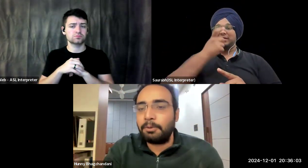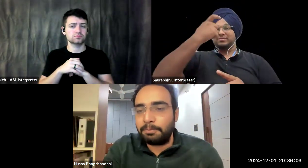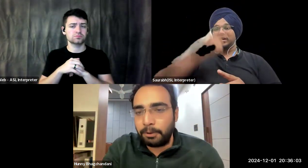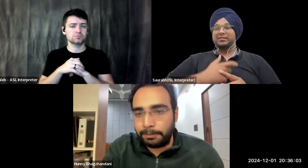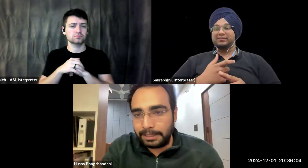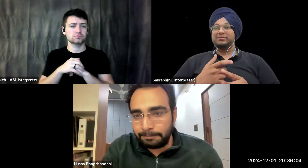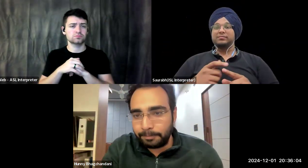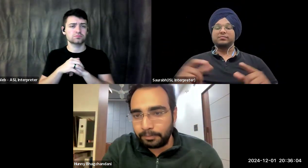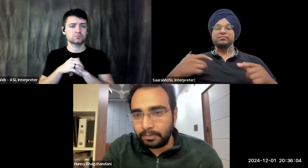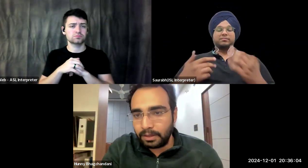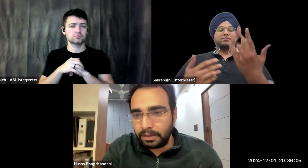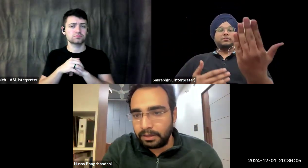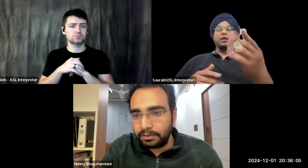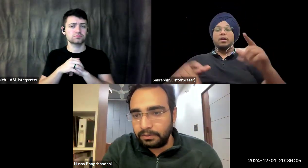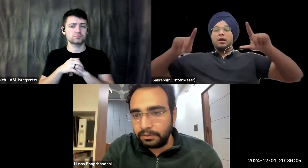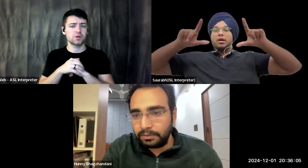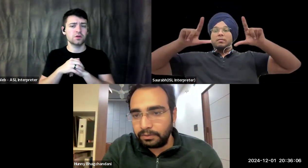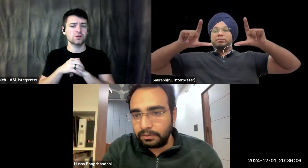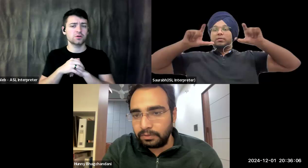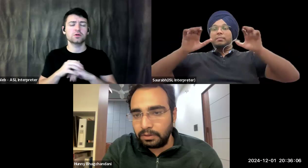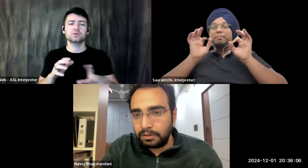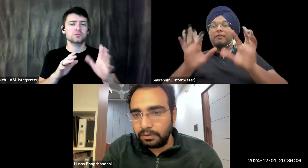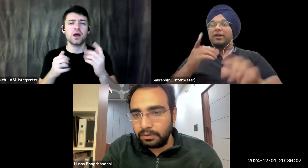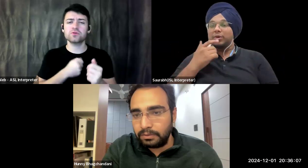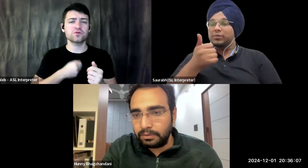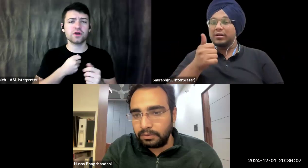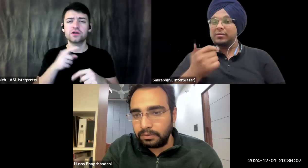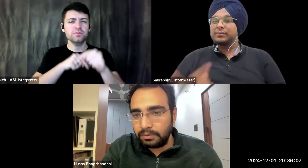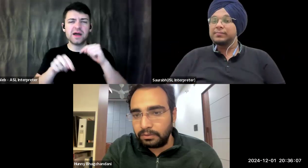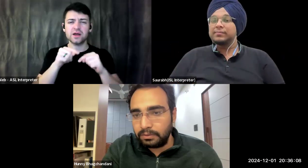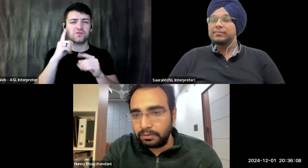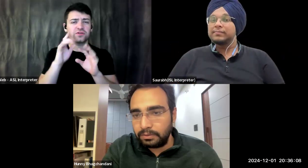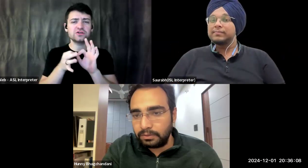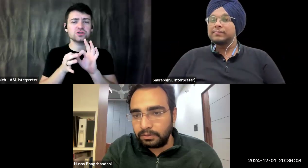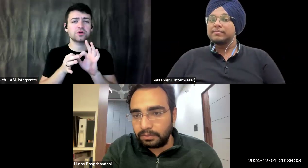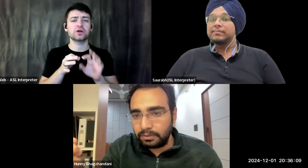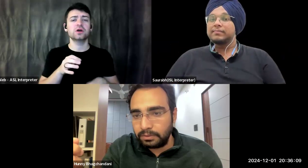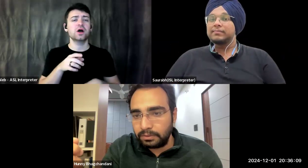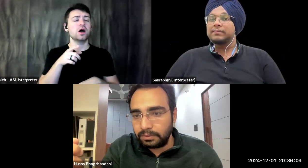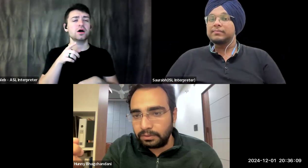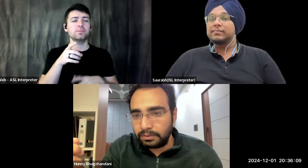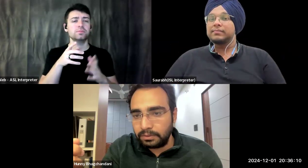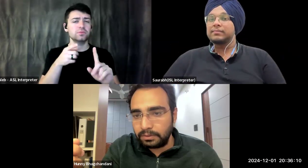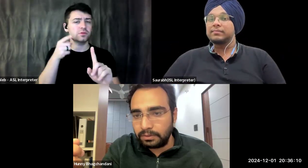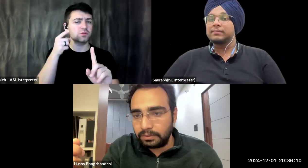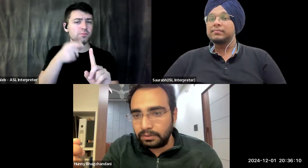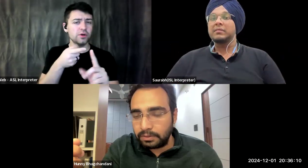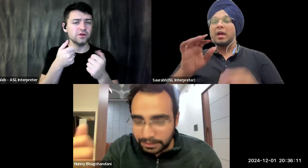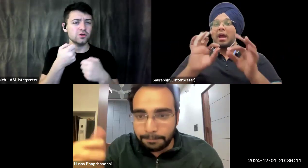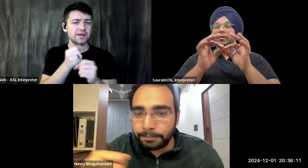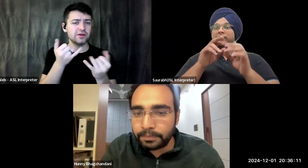so that my camera captures it properly. [Interpreter speaking] I'm so sorry, could you back up for the interpreter? The point that you're making right now